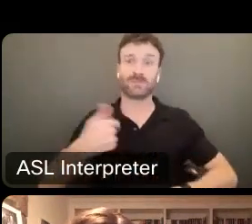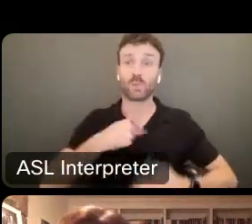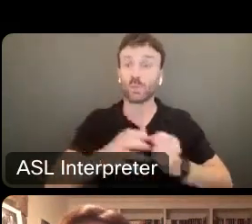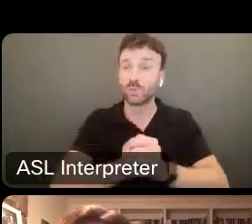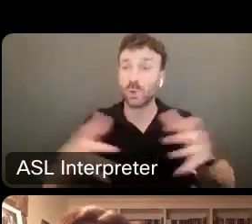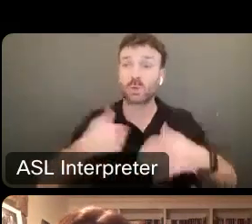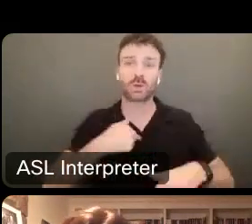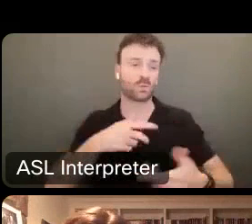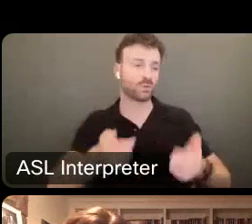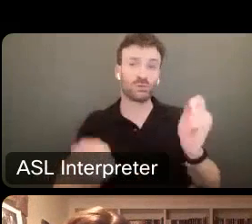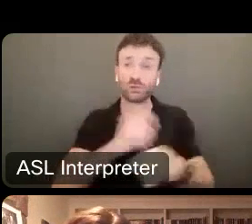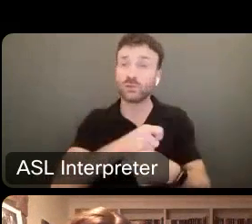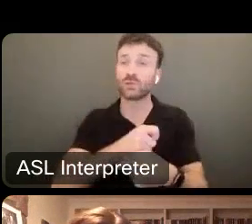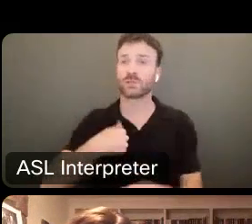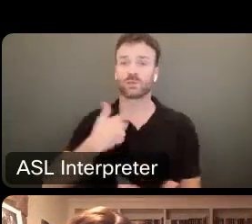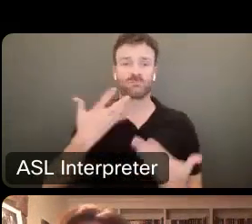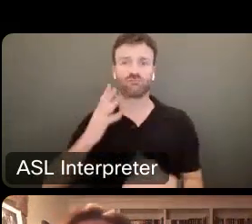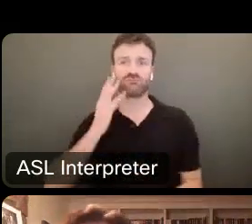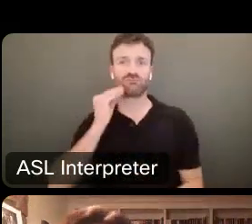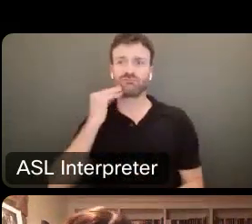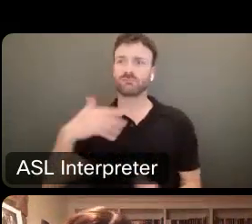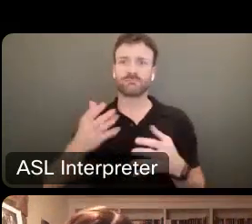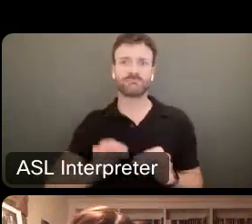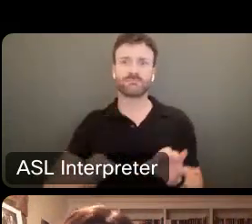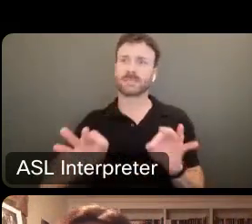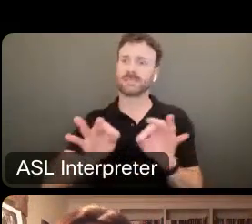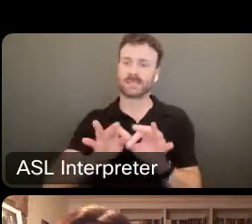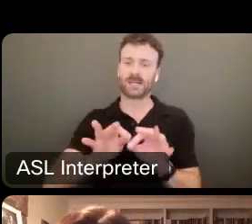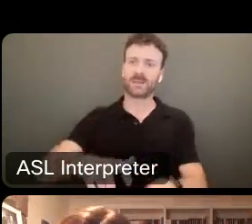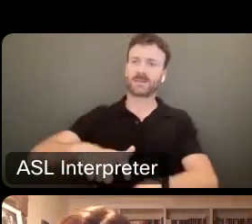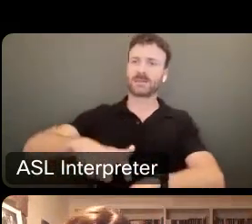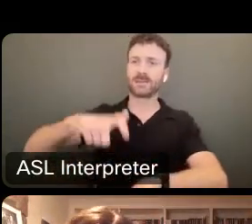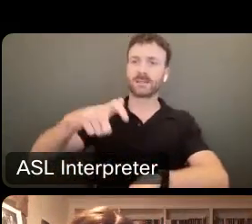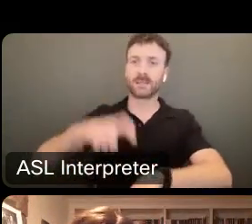And we are experiencing a significant time of economic investment.